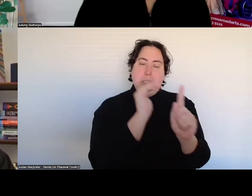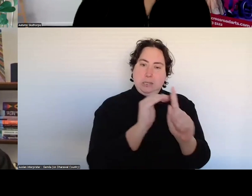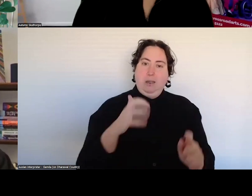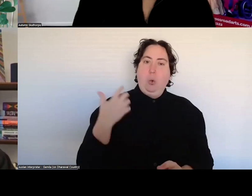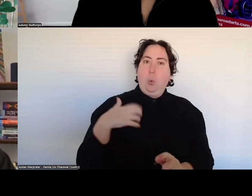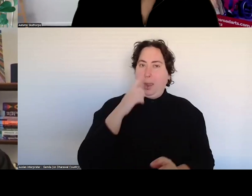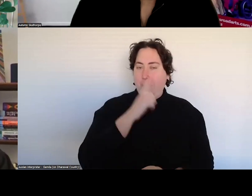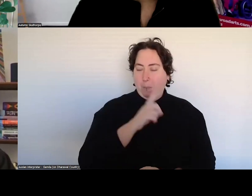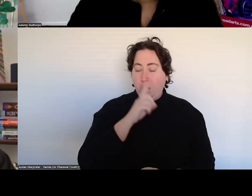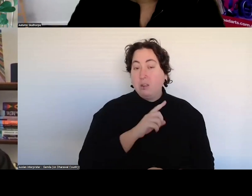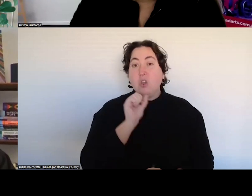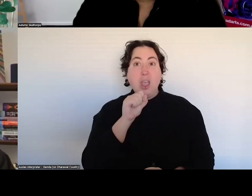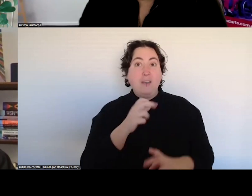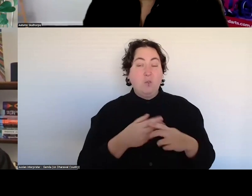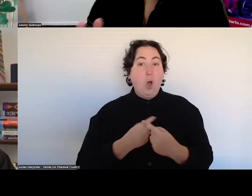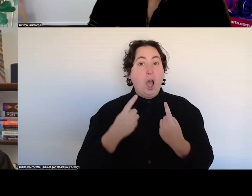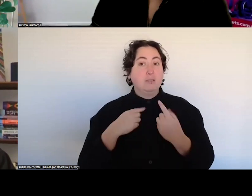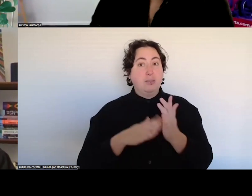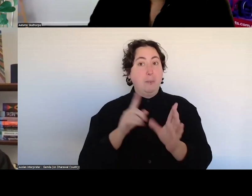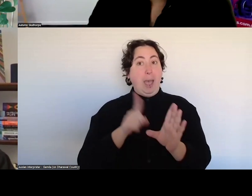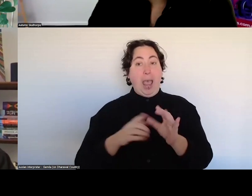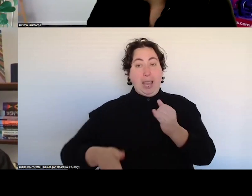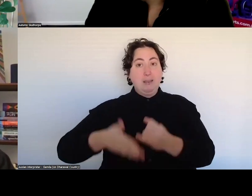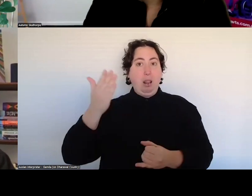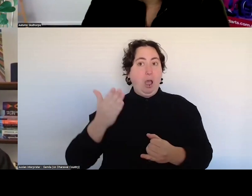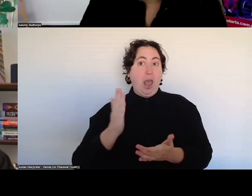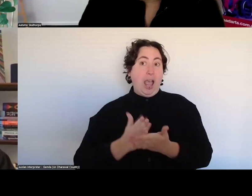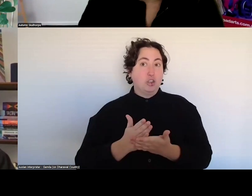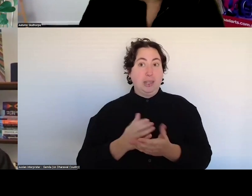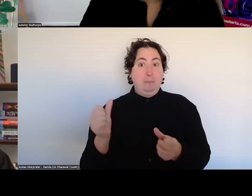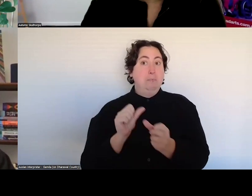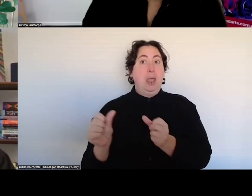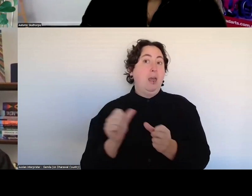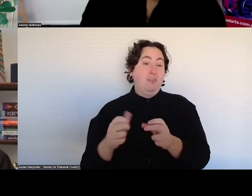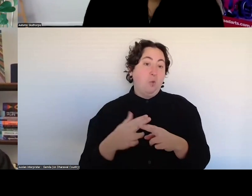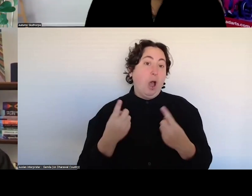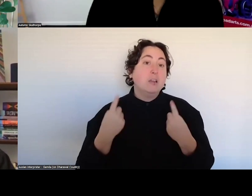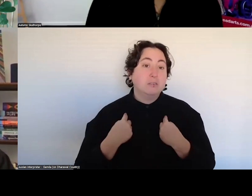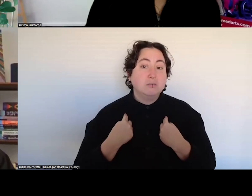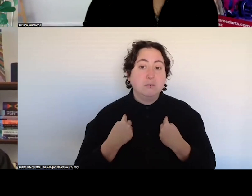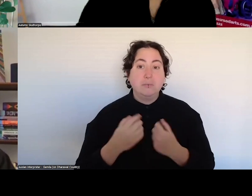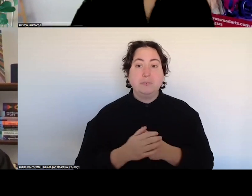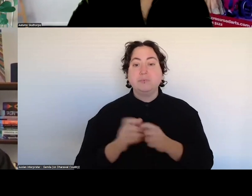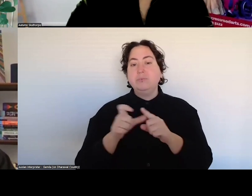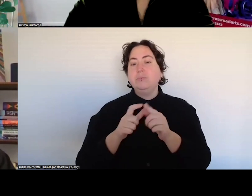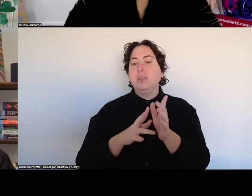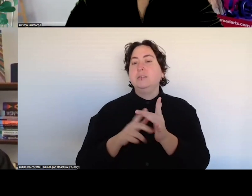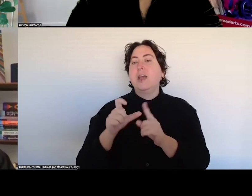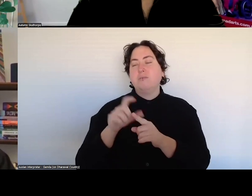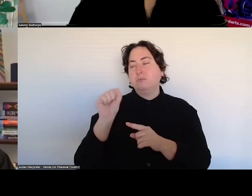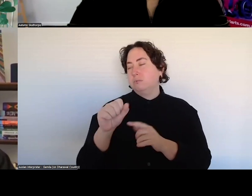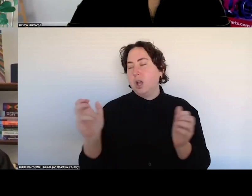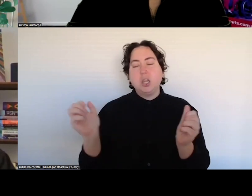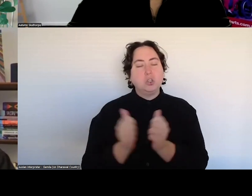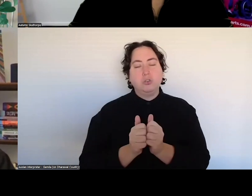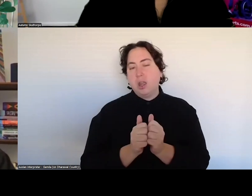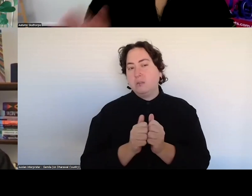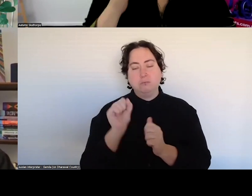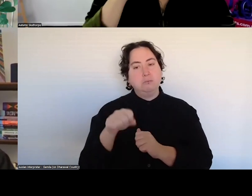the timing was more strategic. >> I would echo that as well. It was